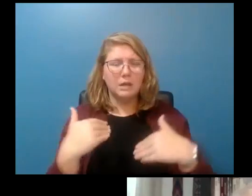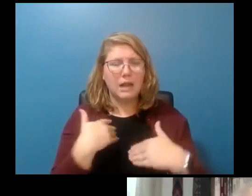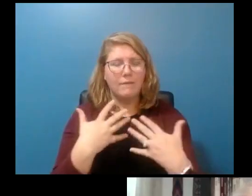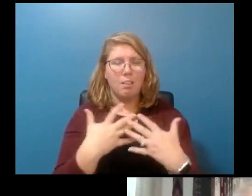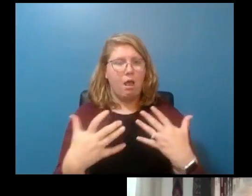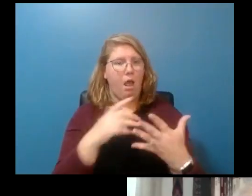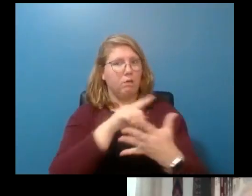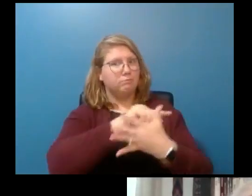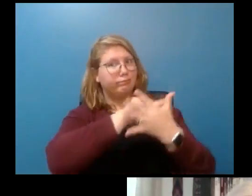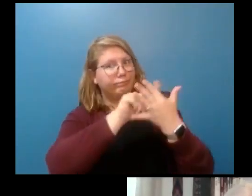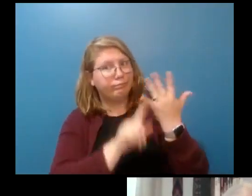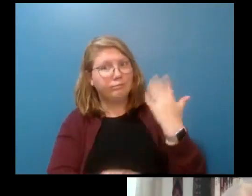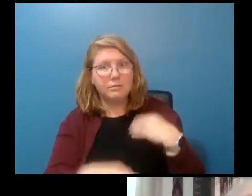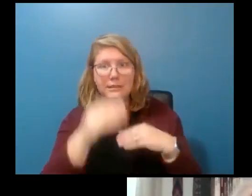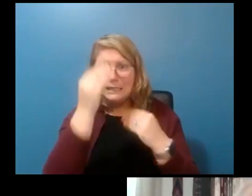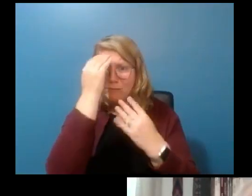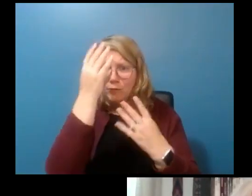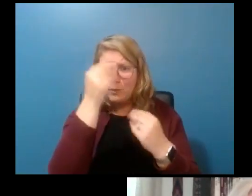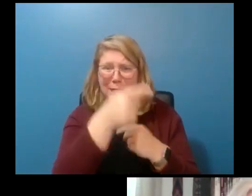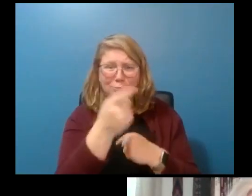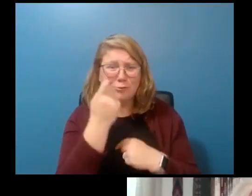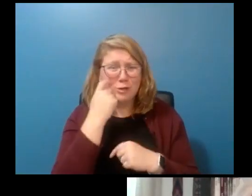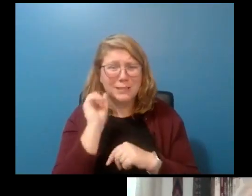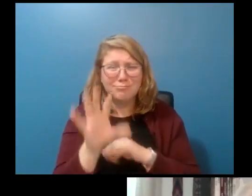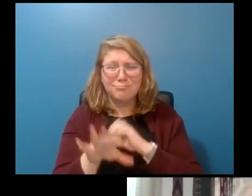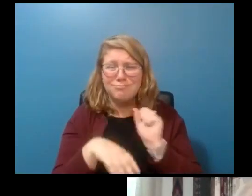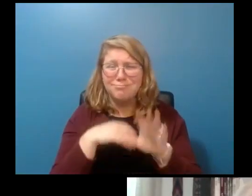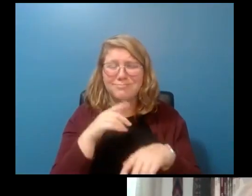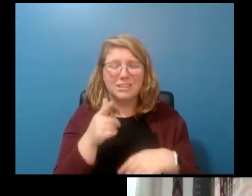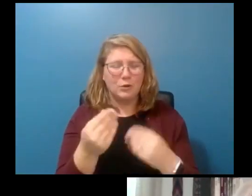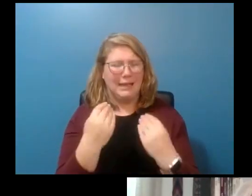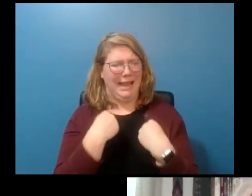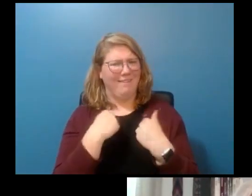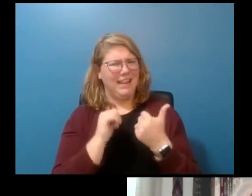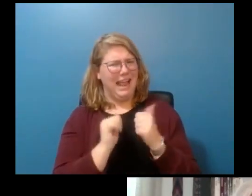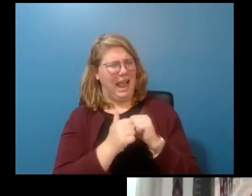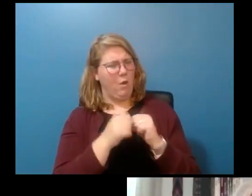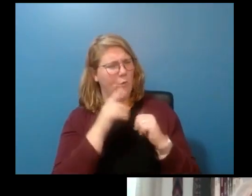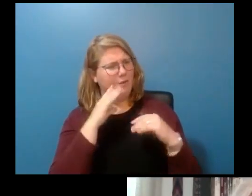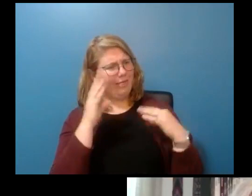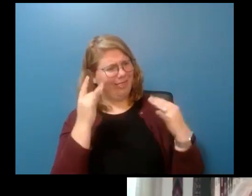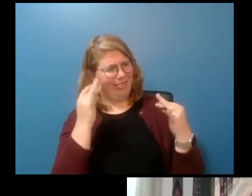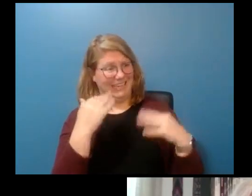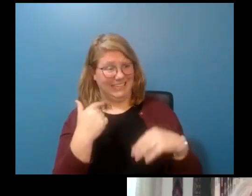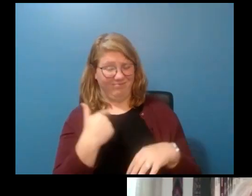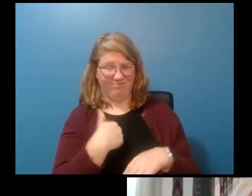Ones for people with mental illnesses, one for families, one for parents with children. We